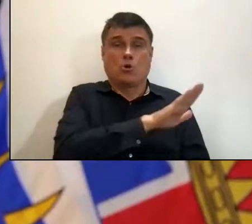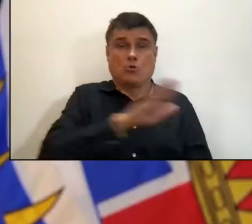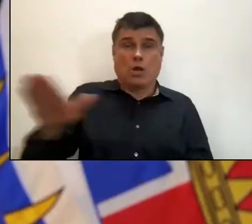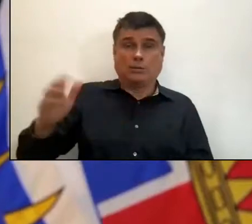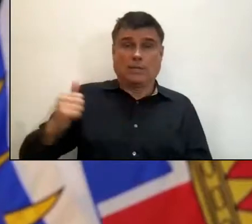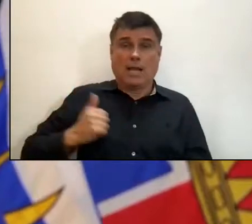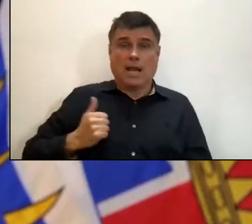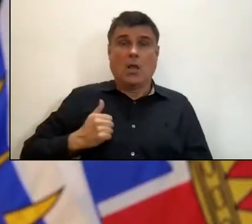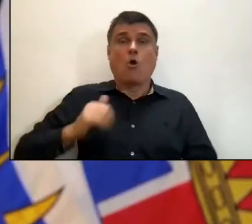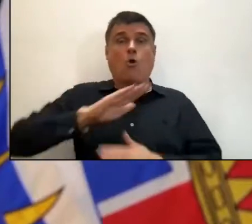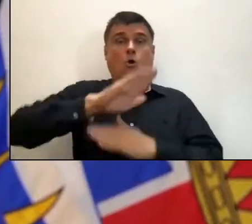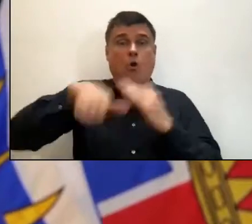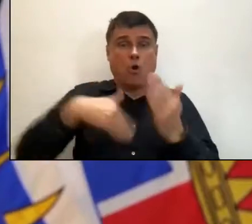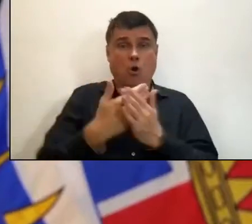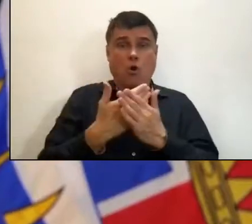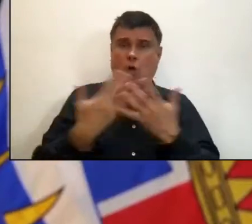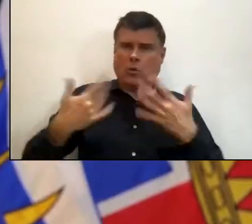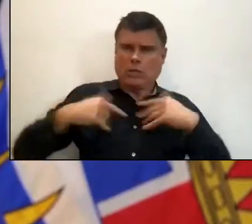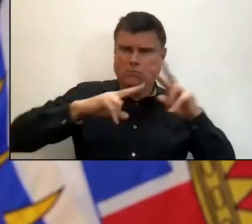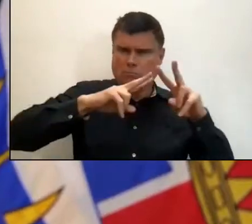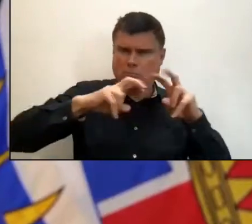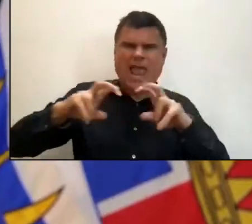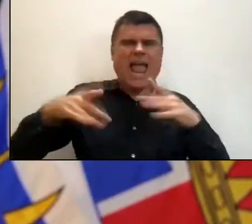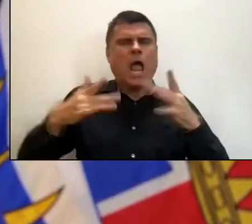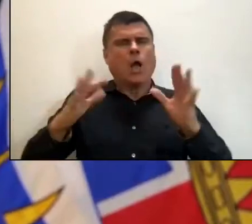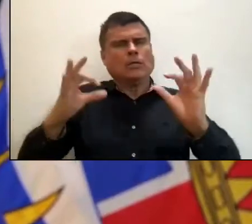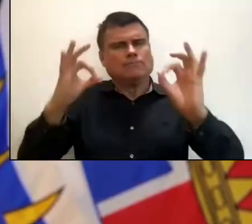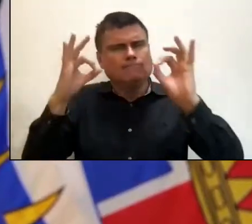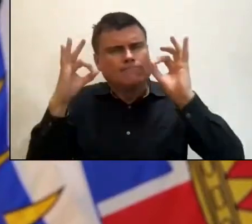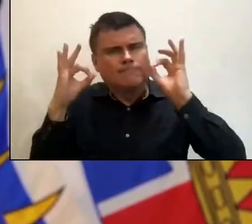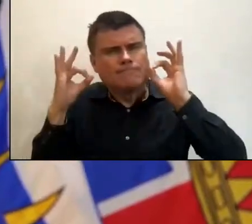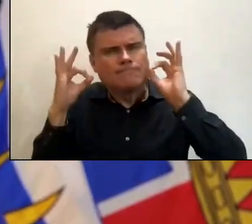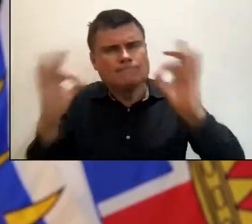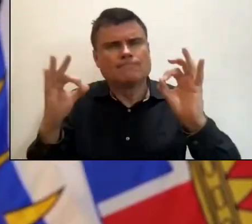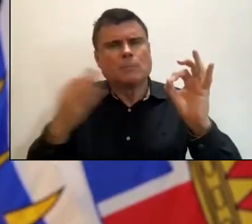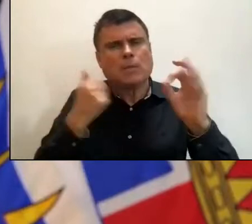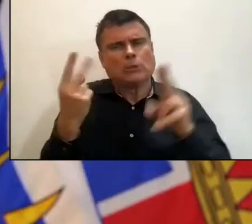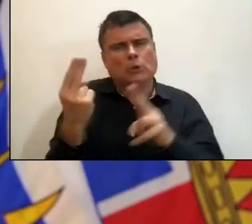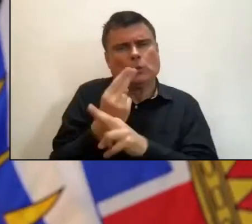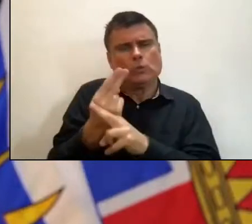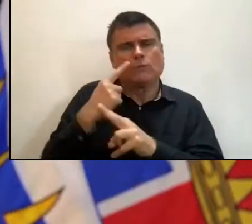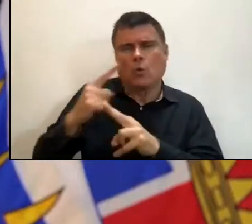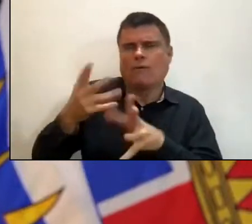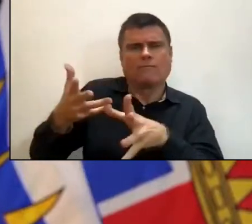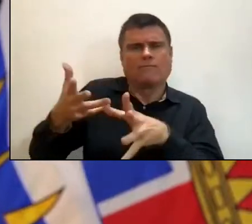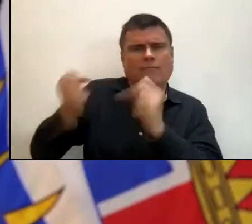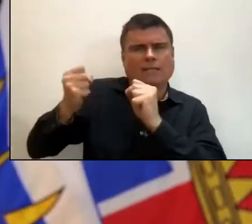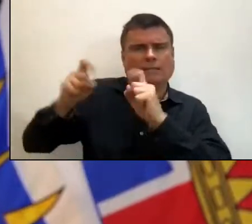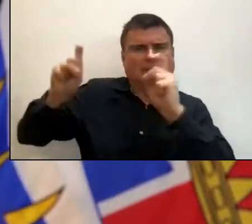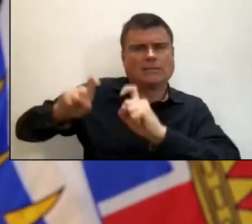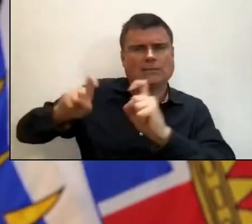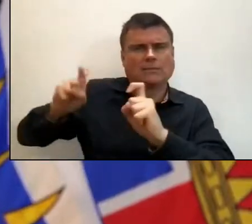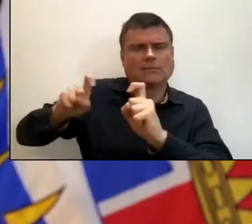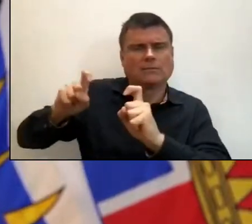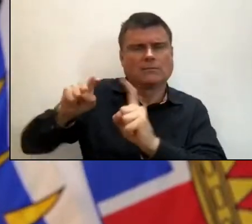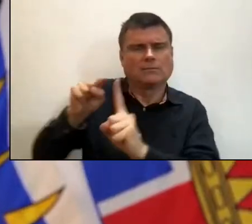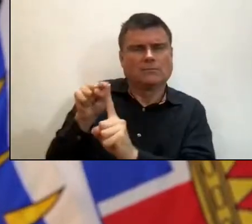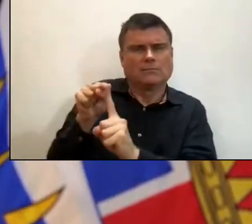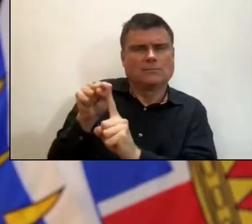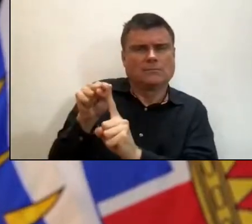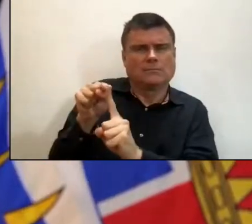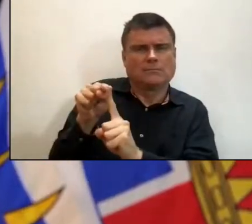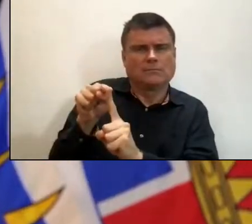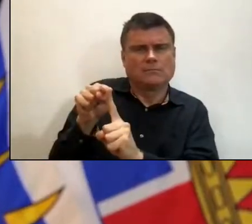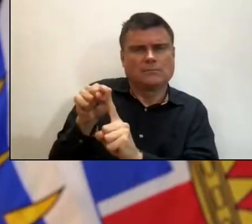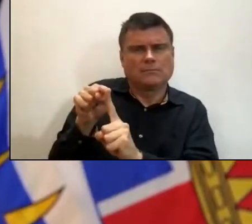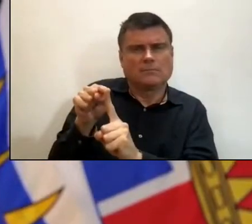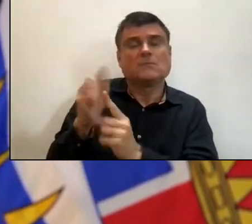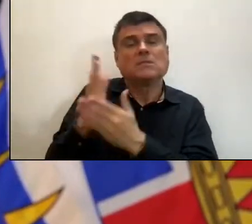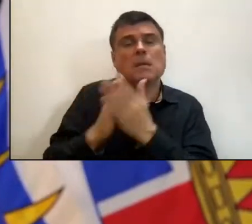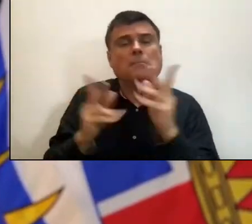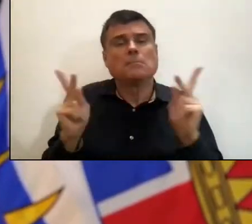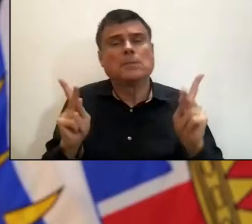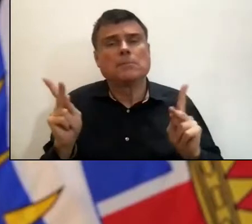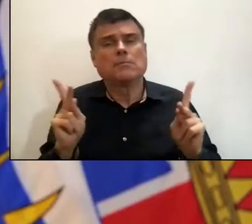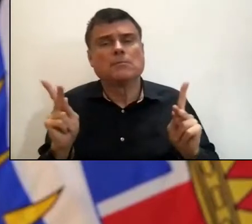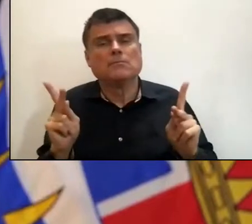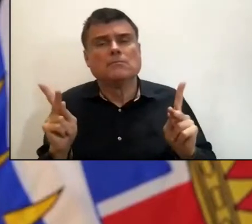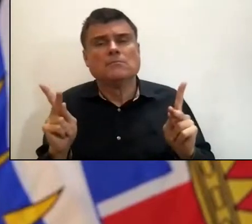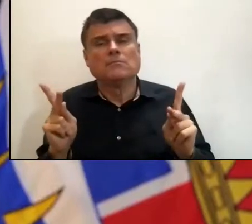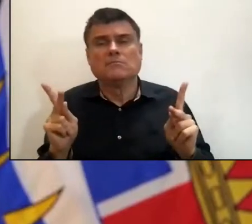So giving them out to people to